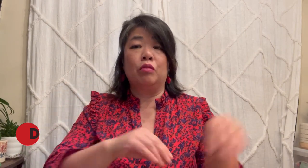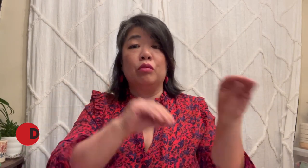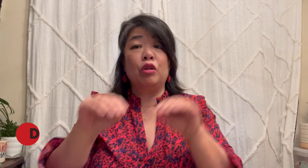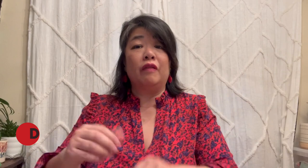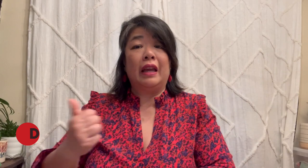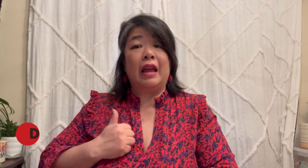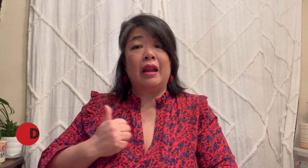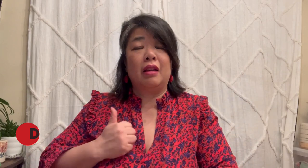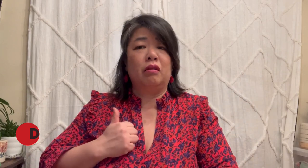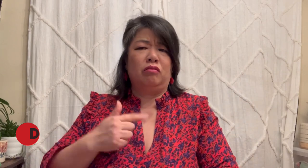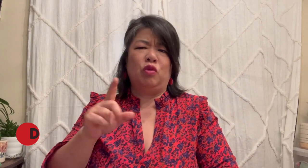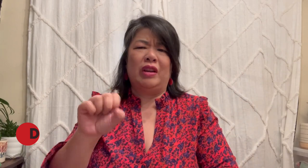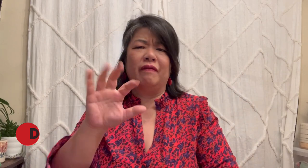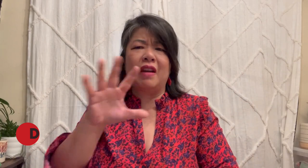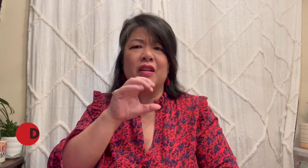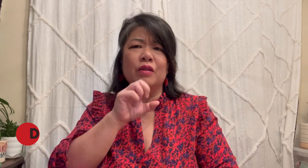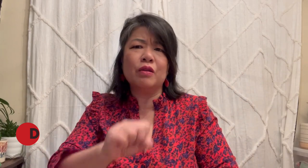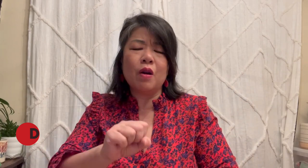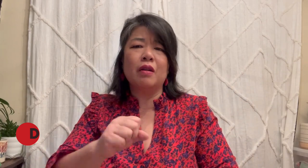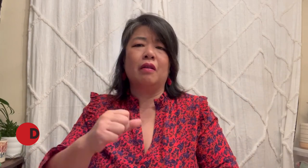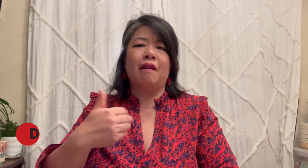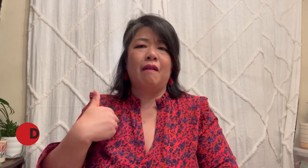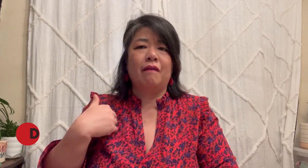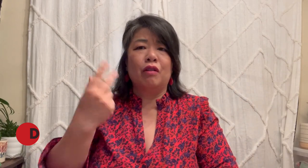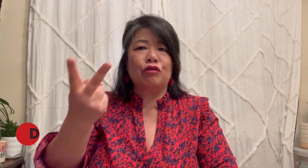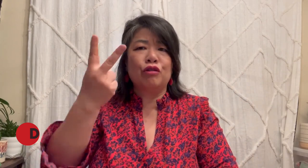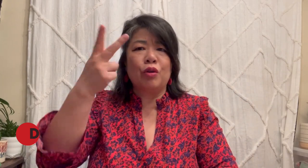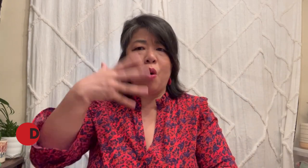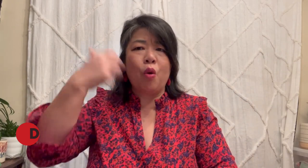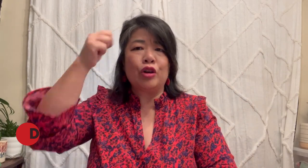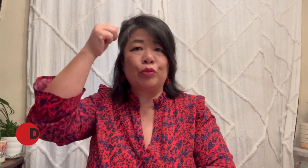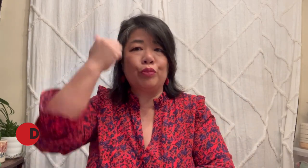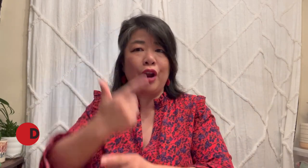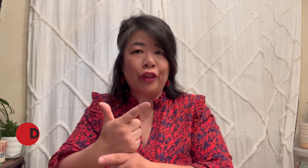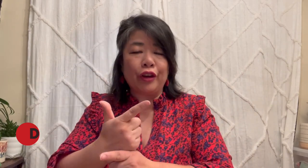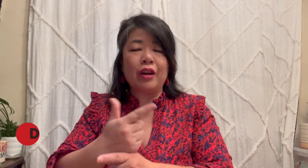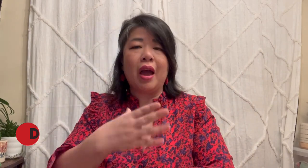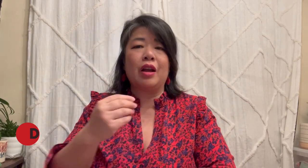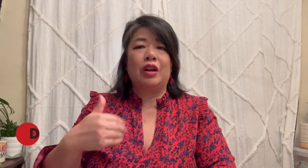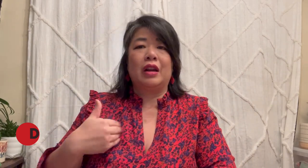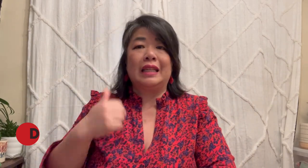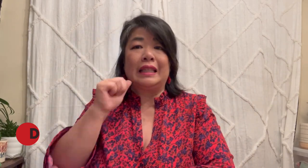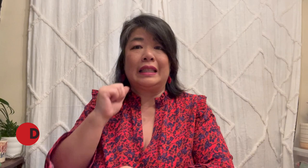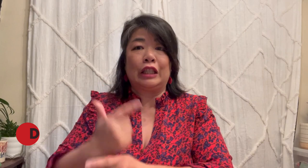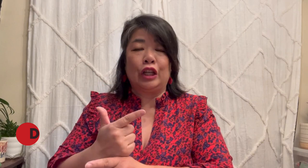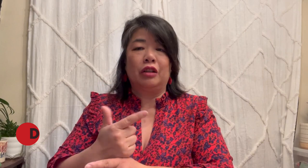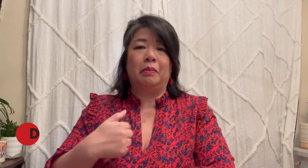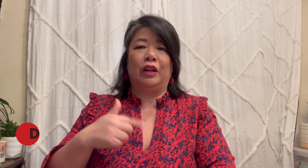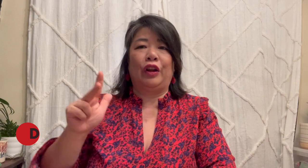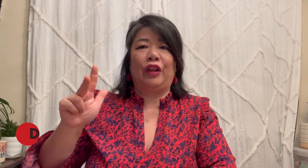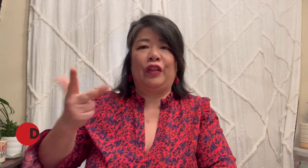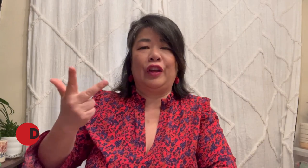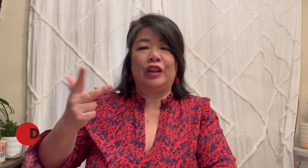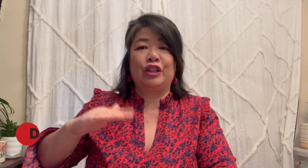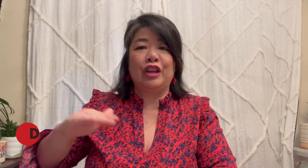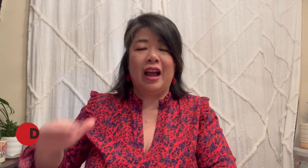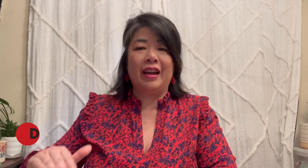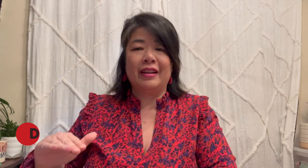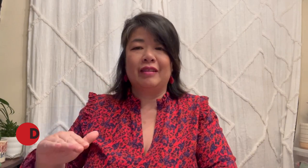I moved to Canada when I was 5 years old. I have 2 older brothers and a younger sister which makes me the third child.